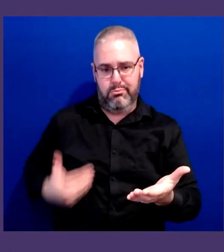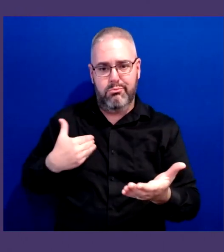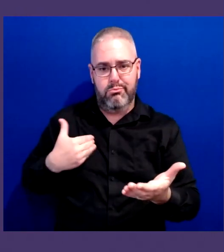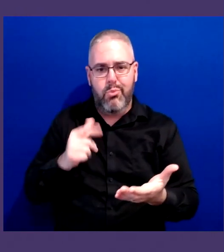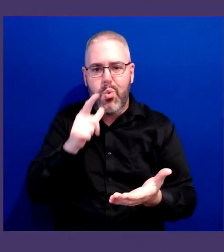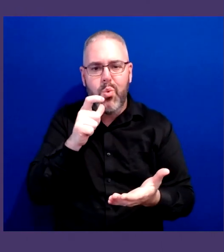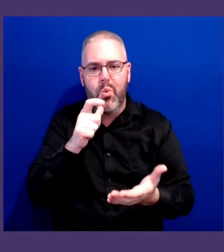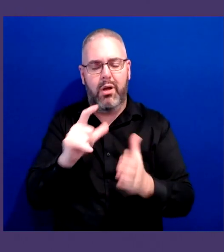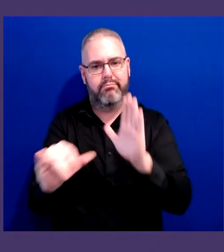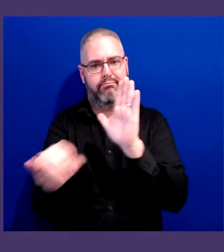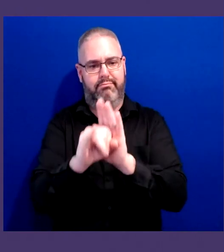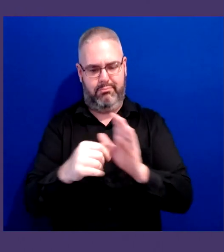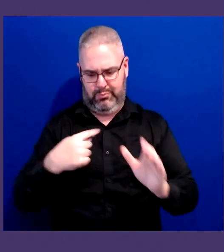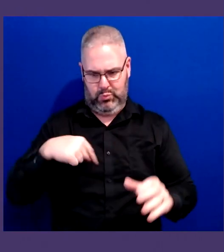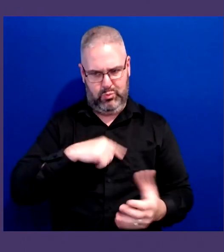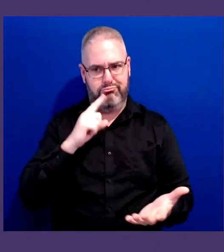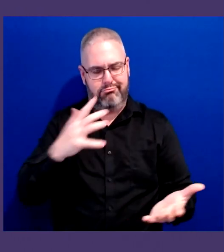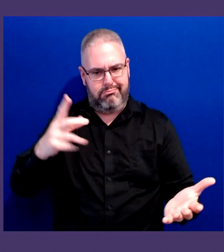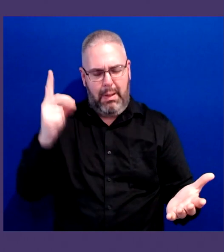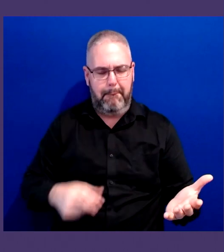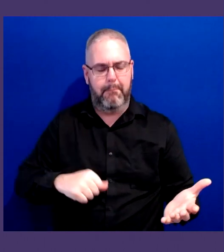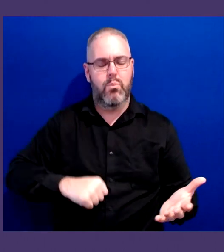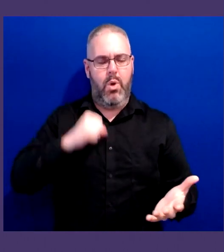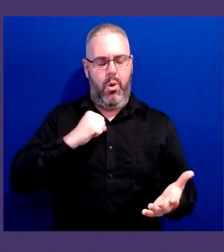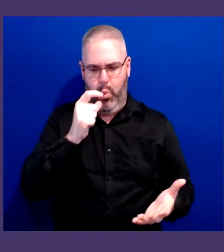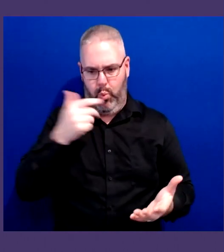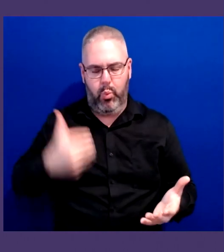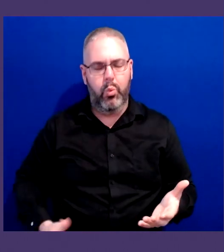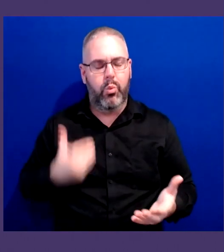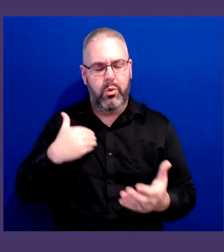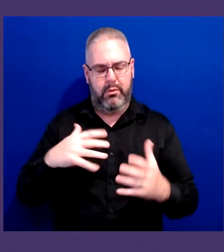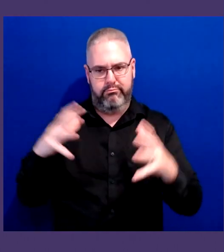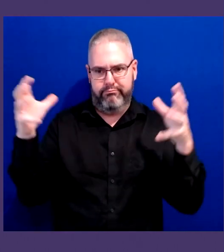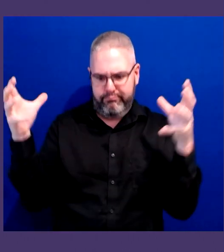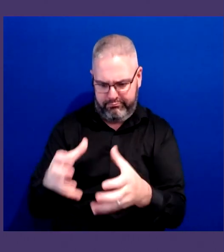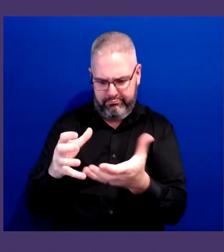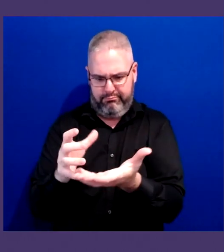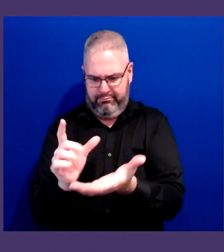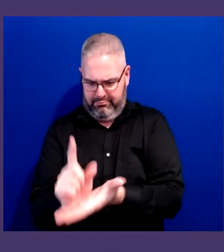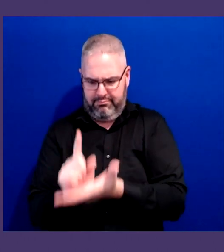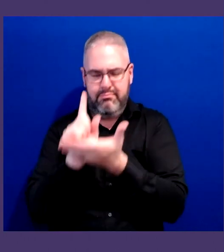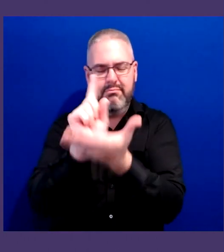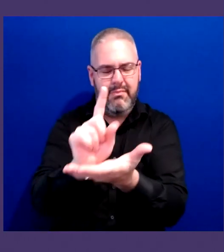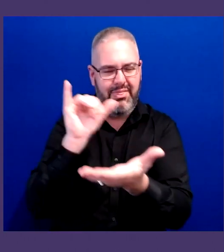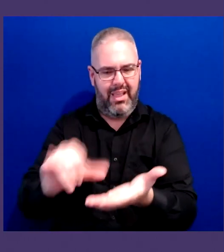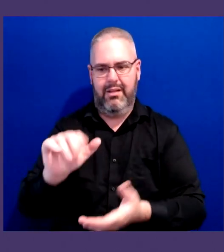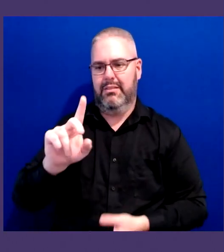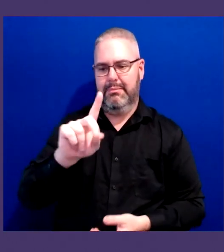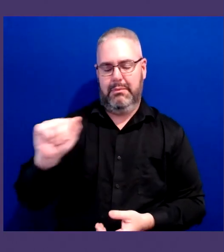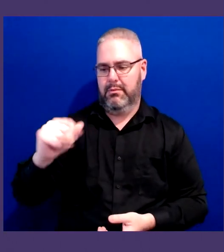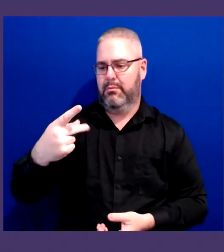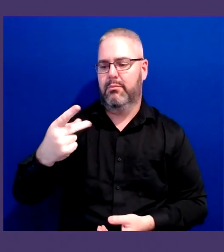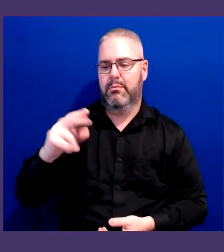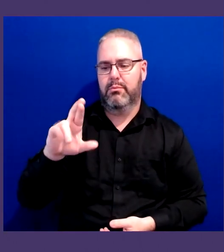proud of what we are together." That's what disability pride means to me and why I think it's got